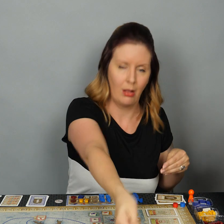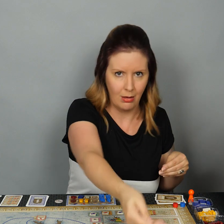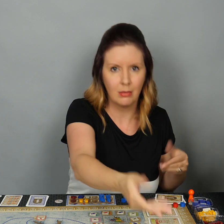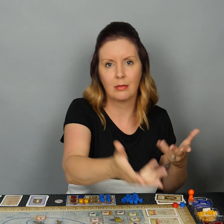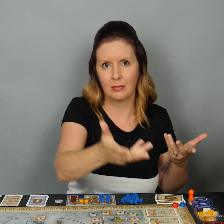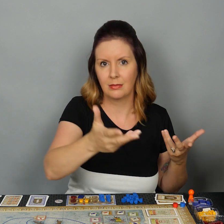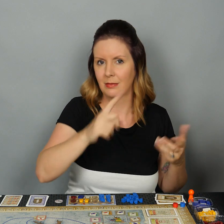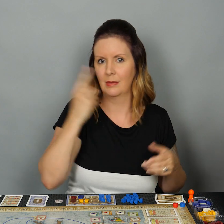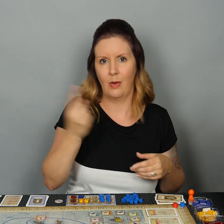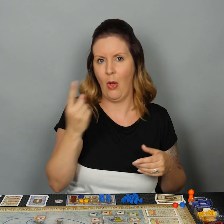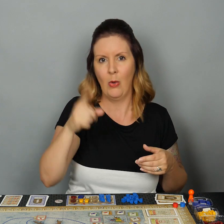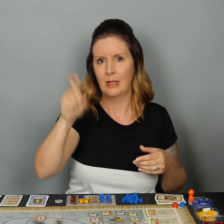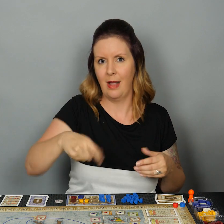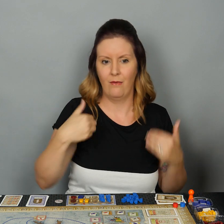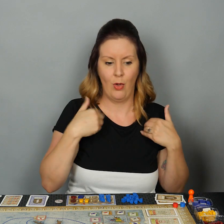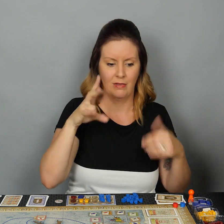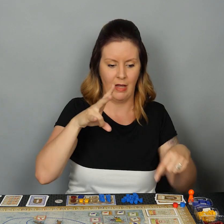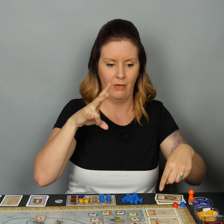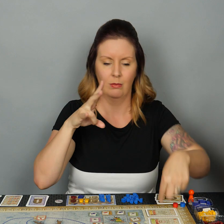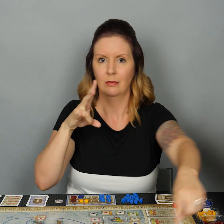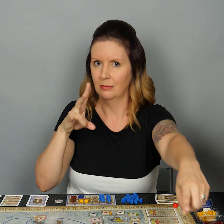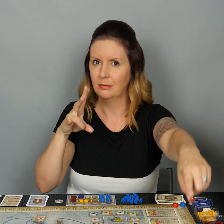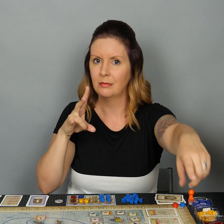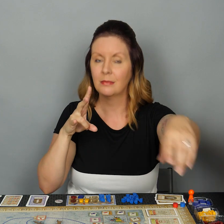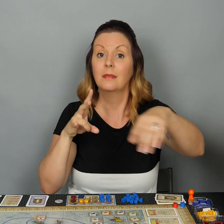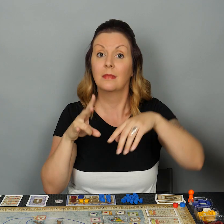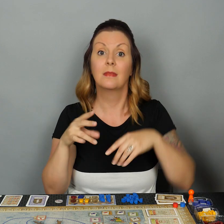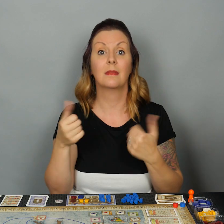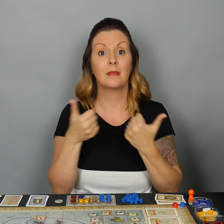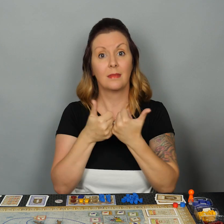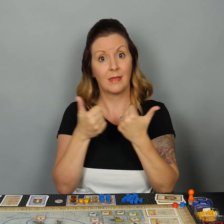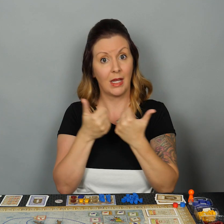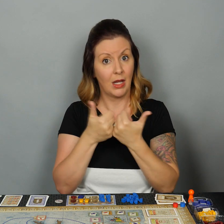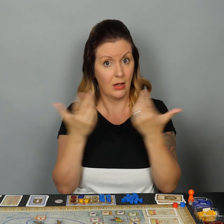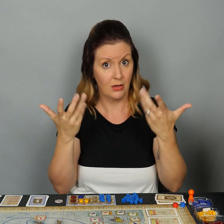card is drawn so there are 7 again.